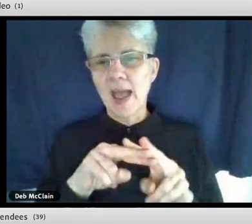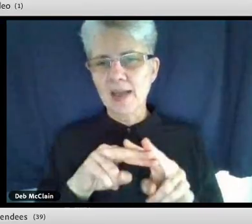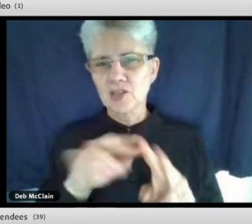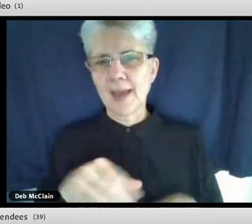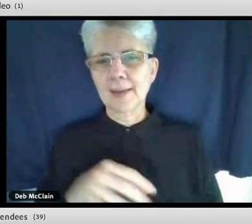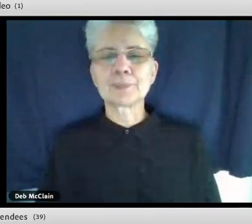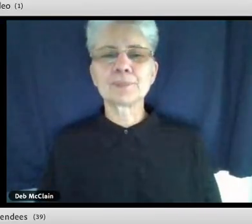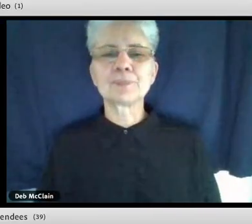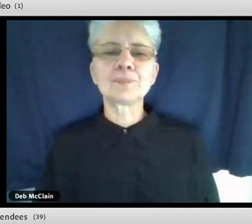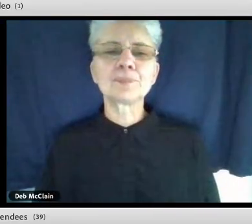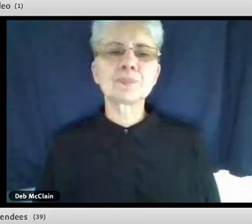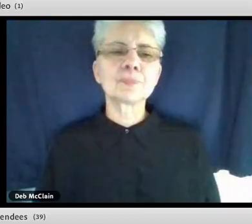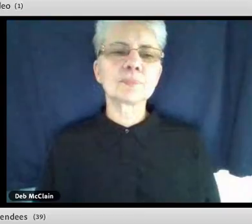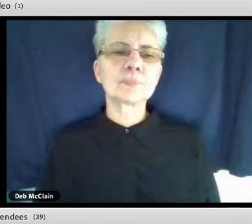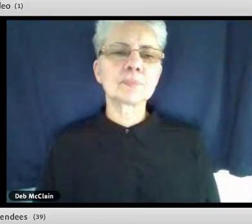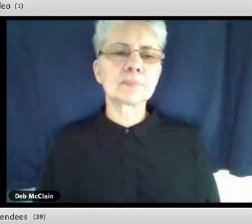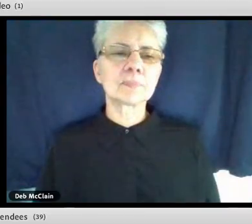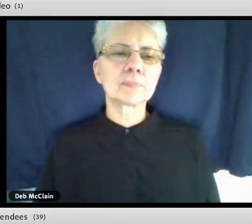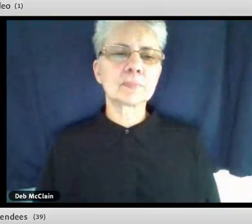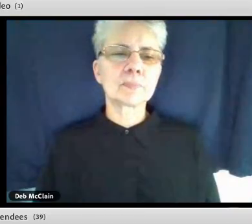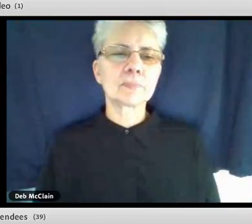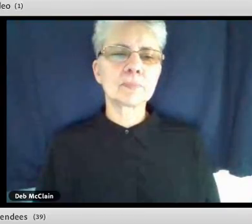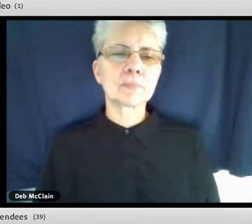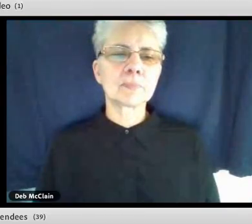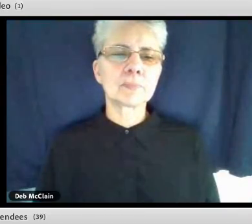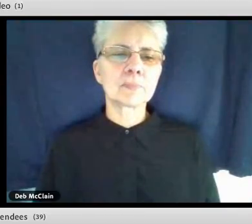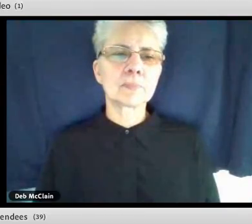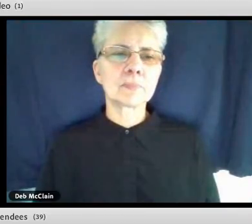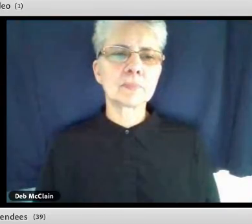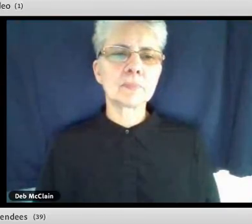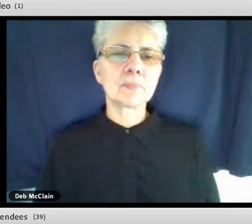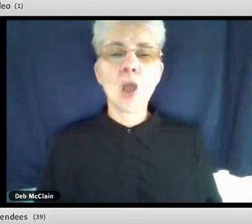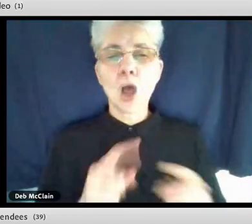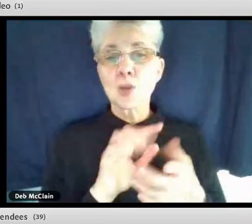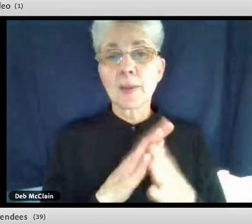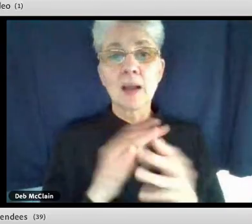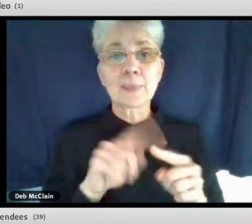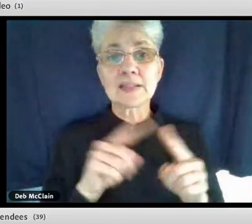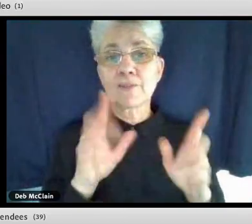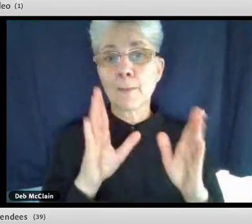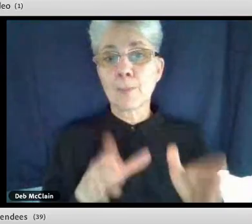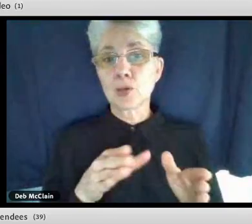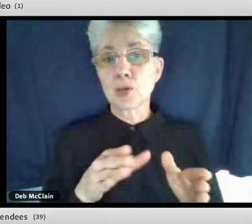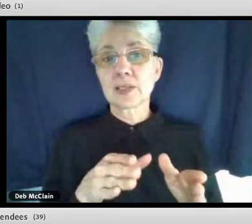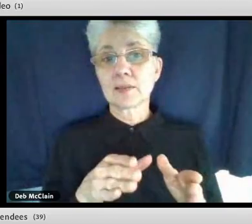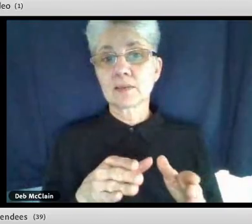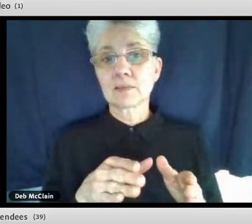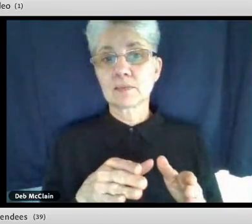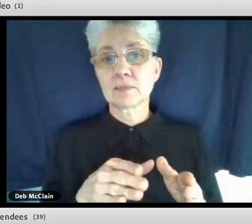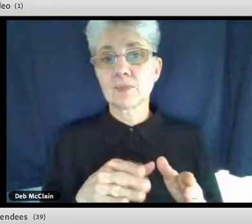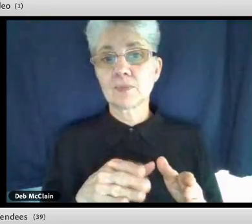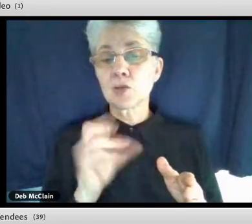#CuresForCoronavirus, hashtag, so you can also become a complete other person, fake-person generator,